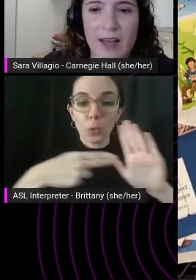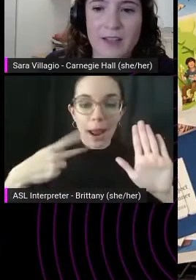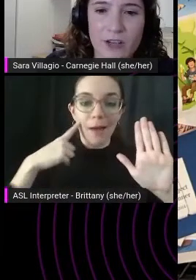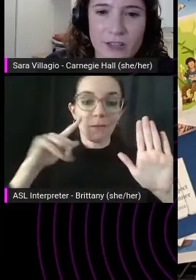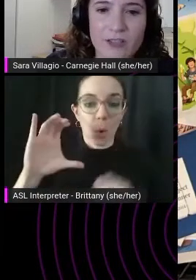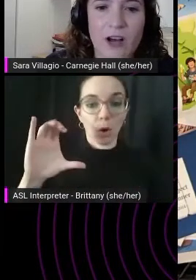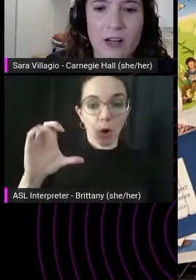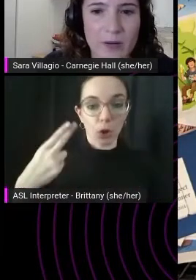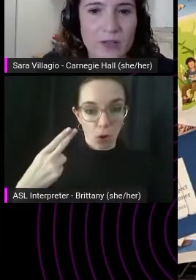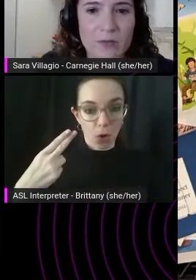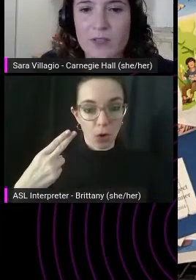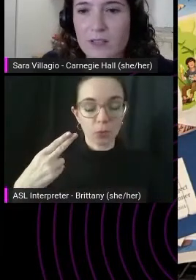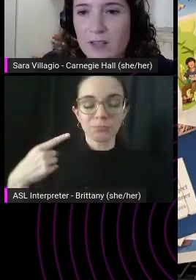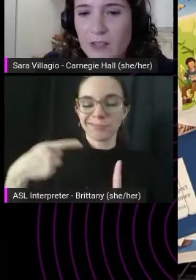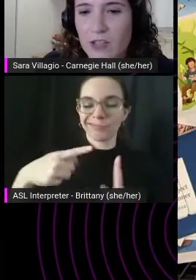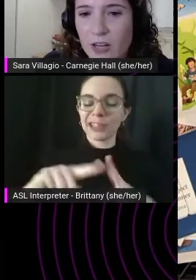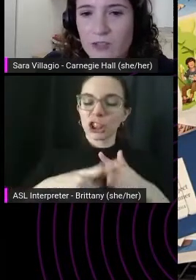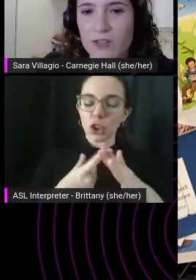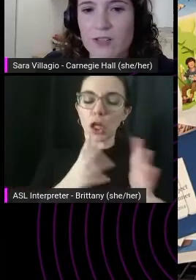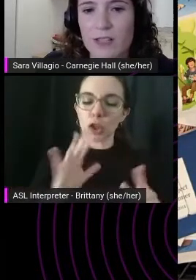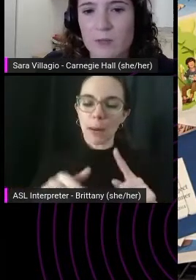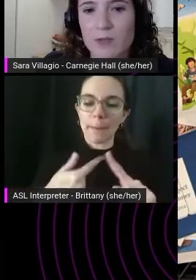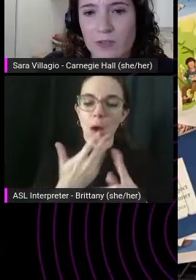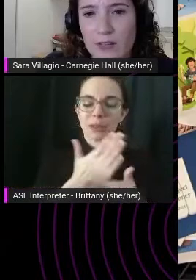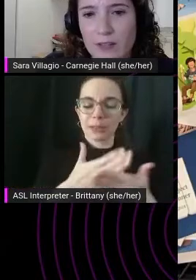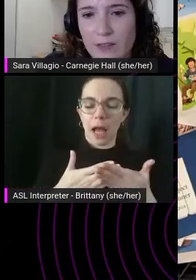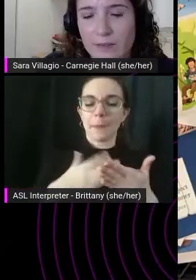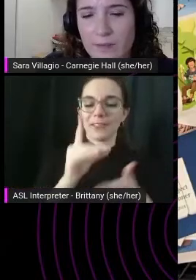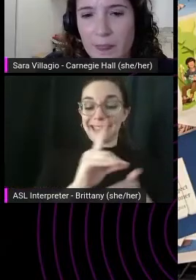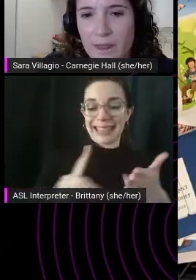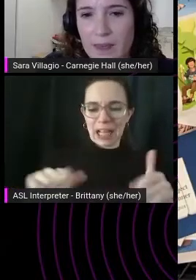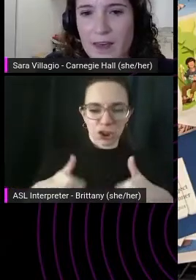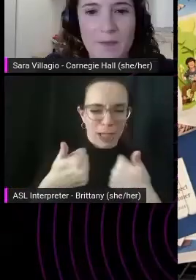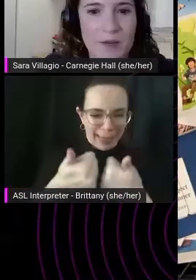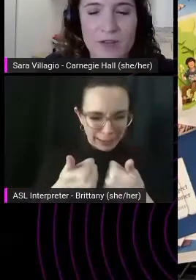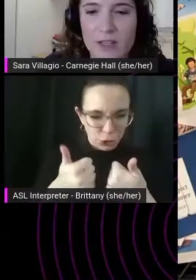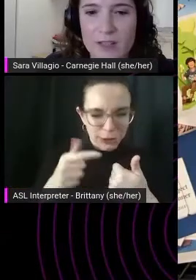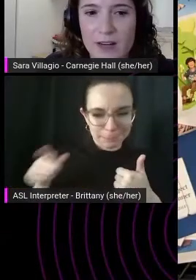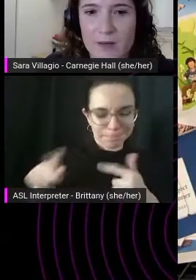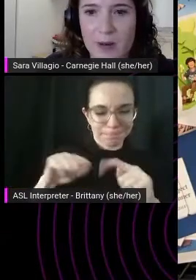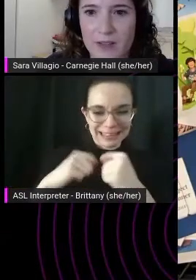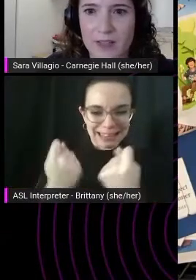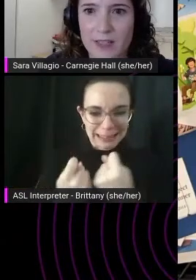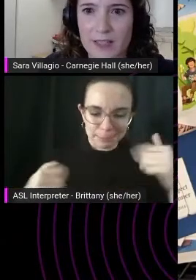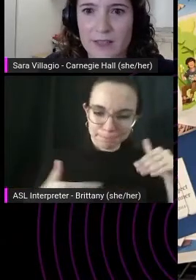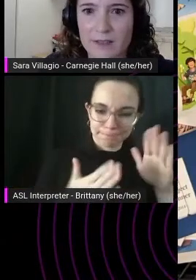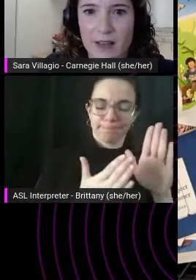And he started to talk about some of the design challenges the team was facing. He got me really excited about this idea.